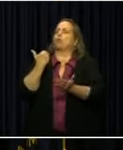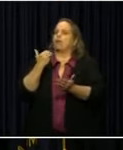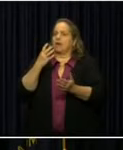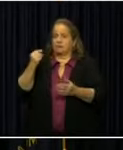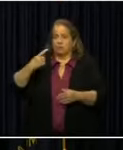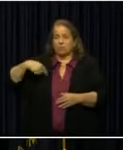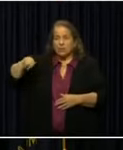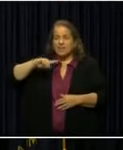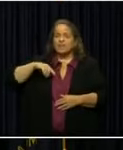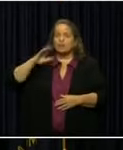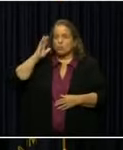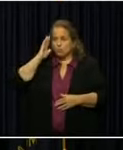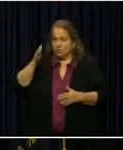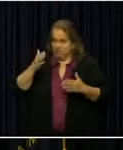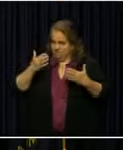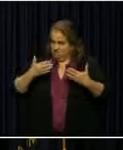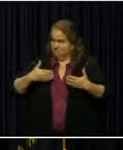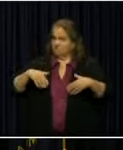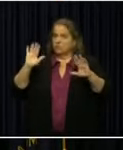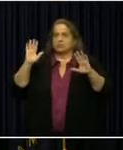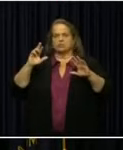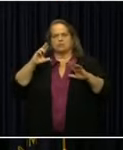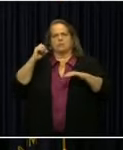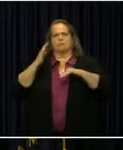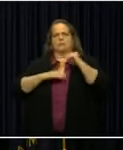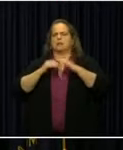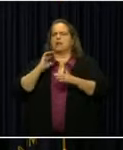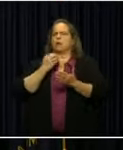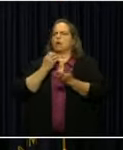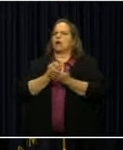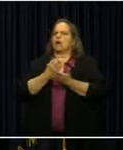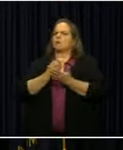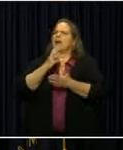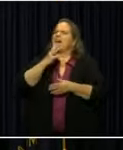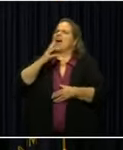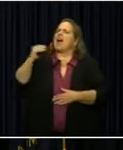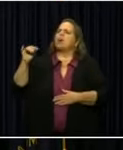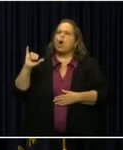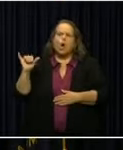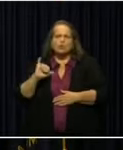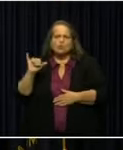SO THIS IS SIDNEY'S